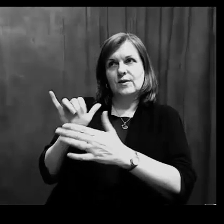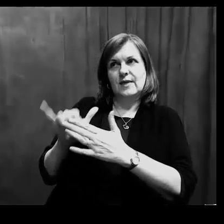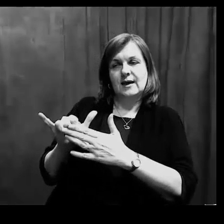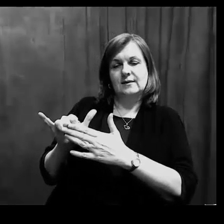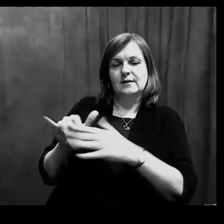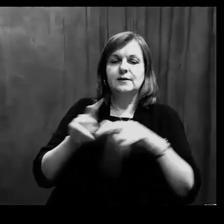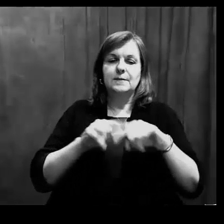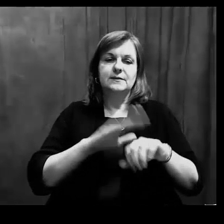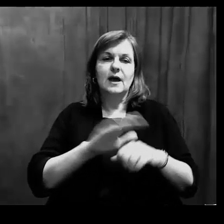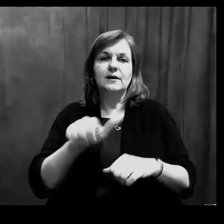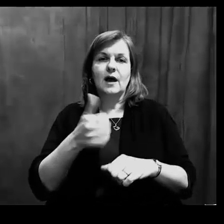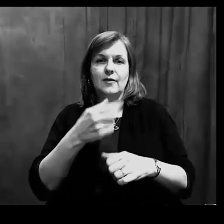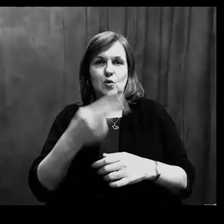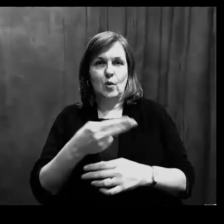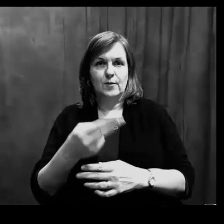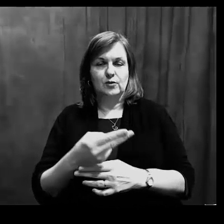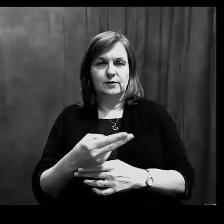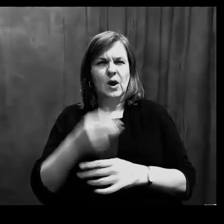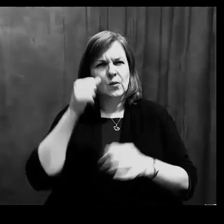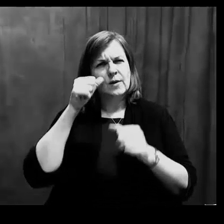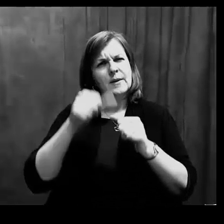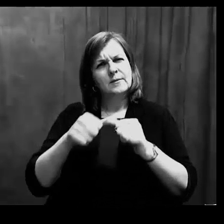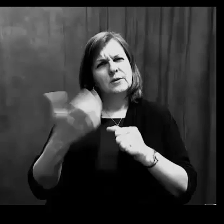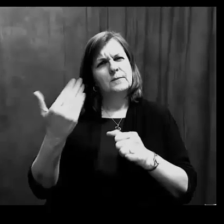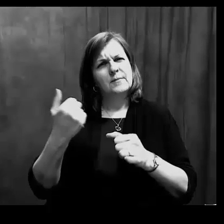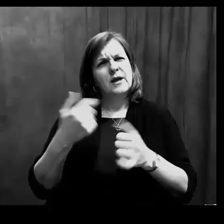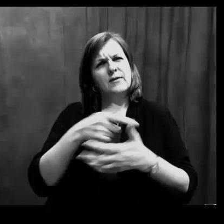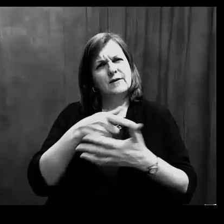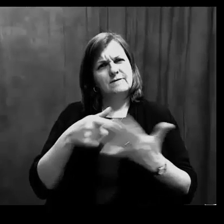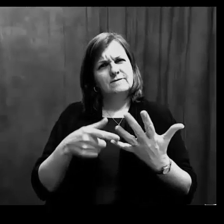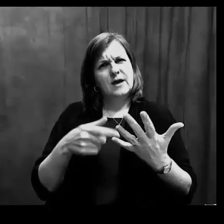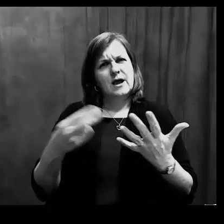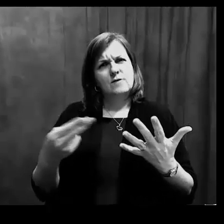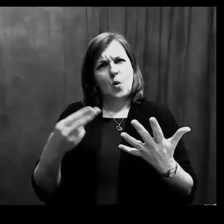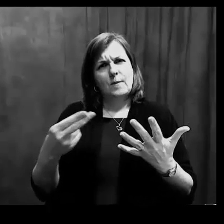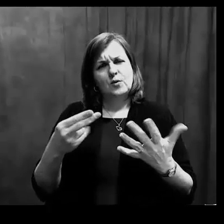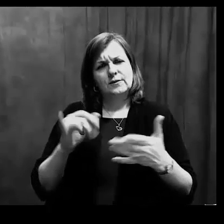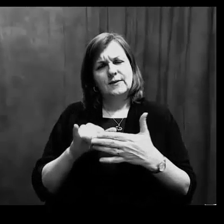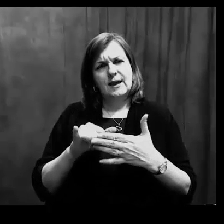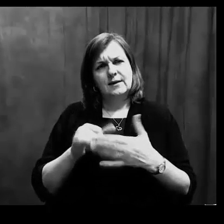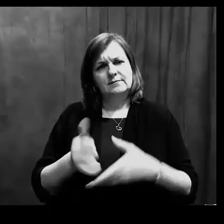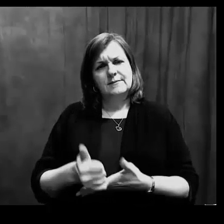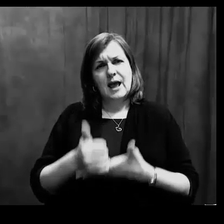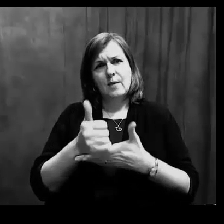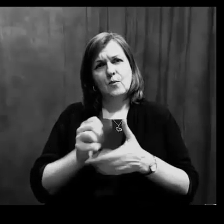we've discussed. So we discussed five particular hormones that aid in